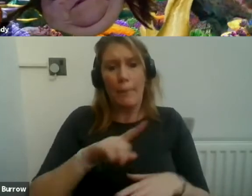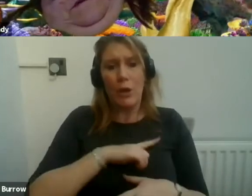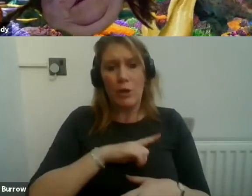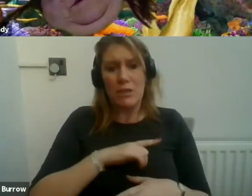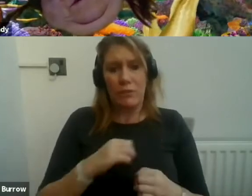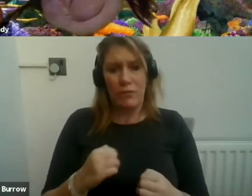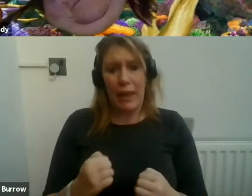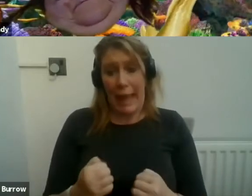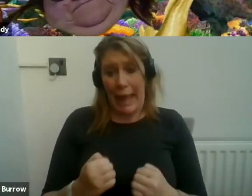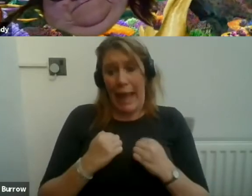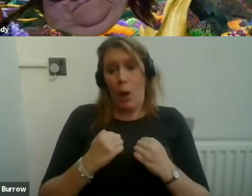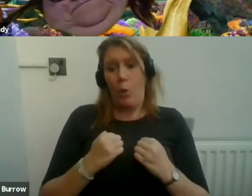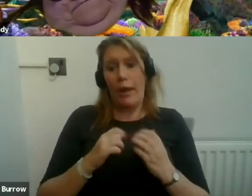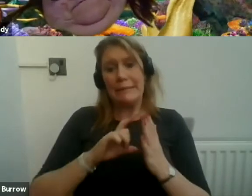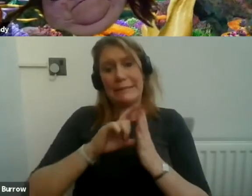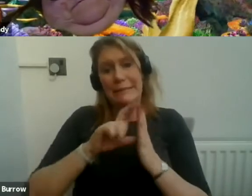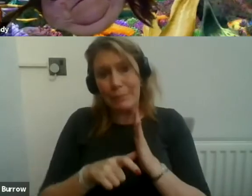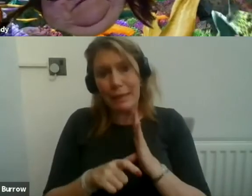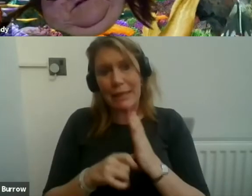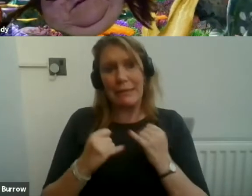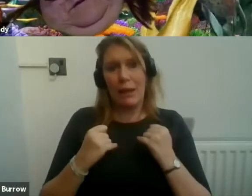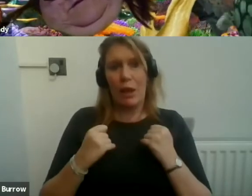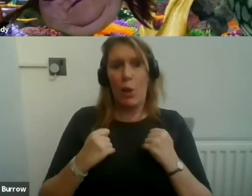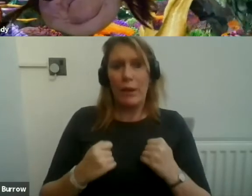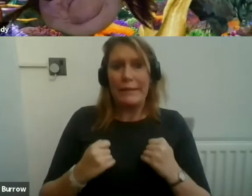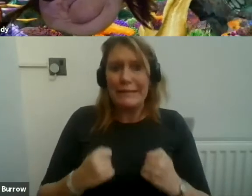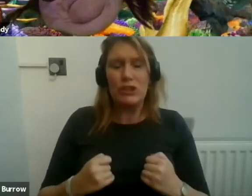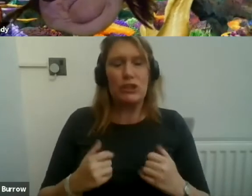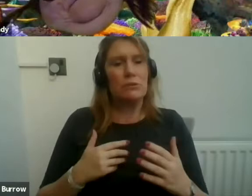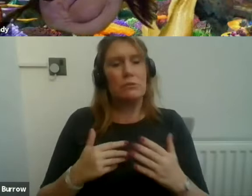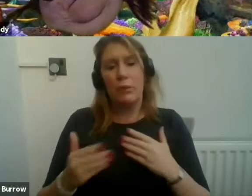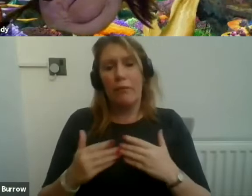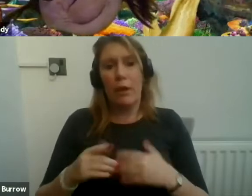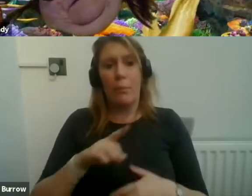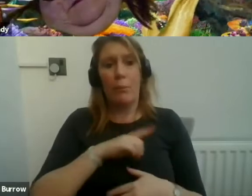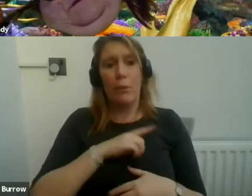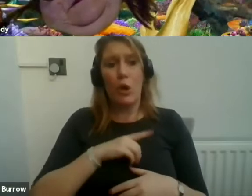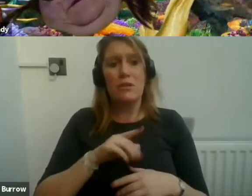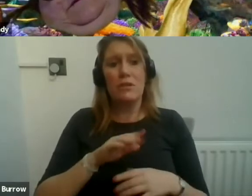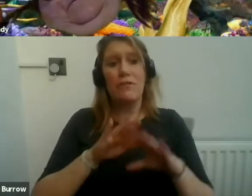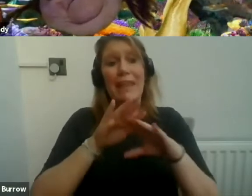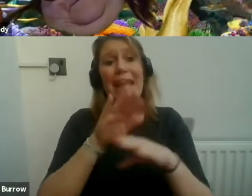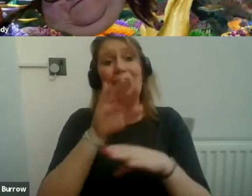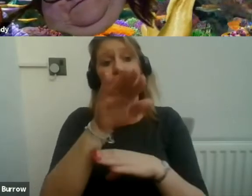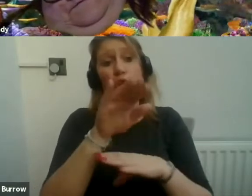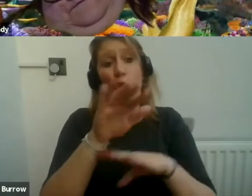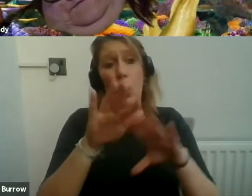conditions or impairments but because of the external world, the barriers and the